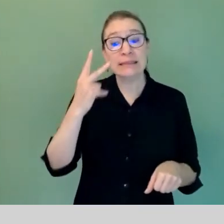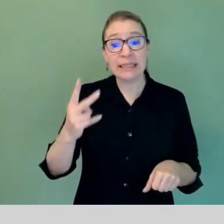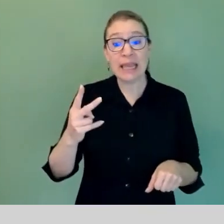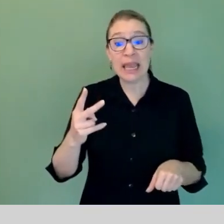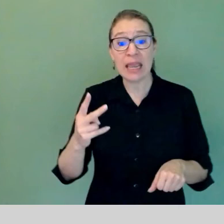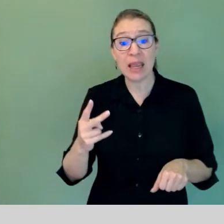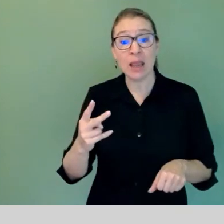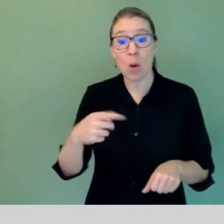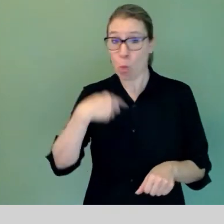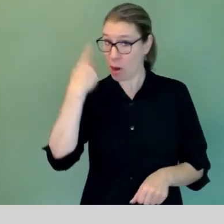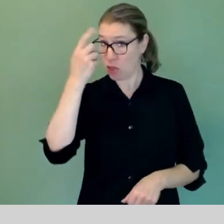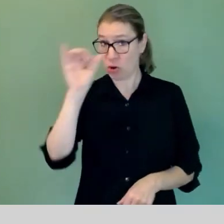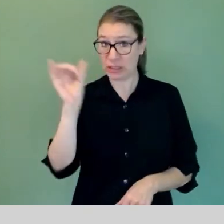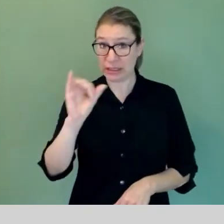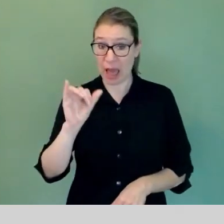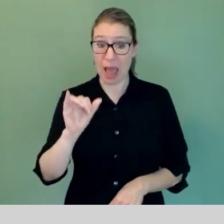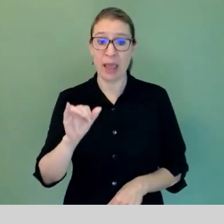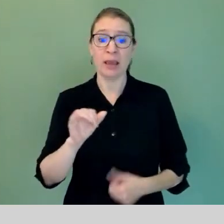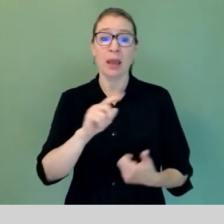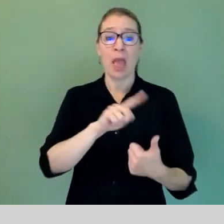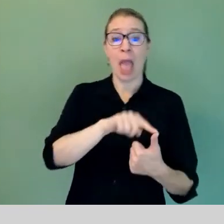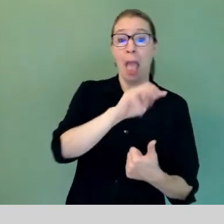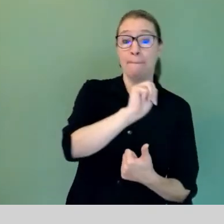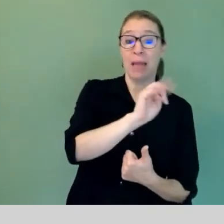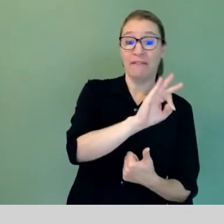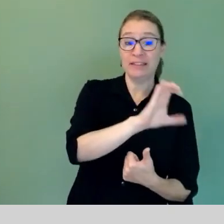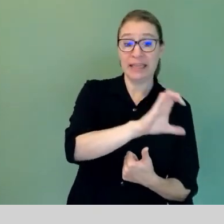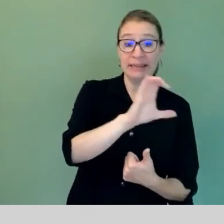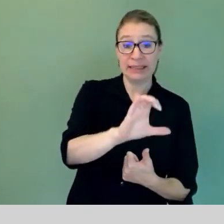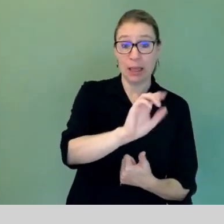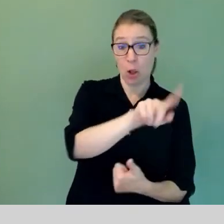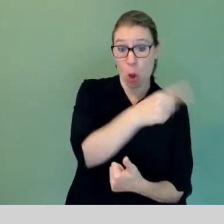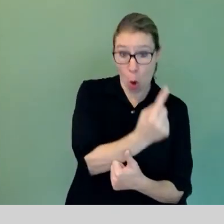and we can see this is how the MFCC feature looks like